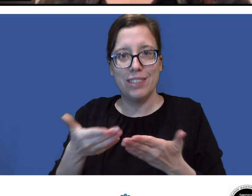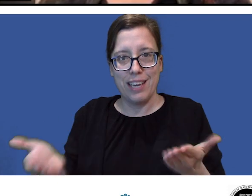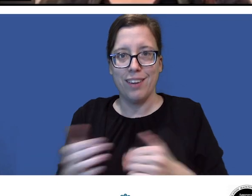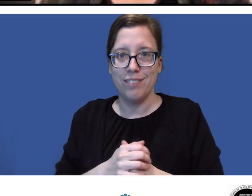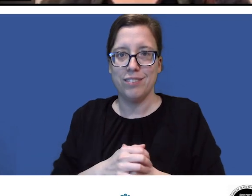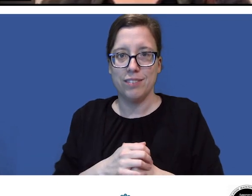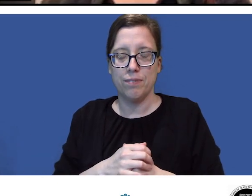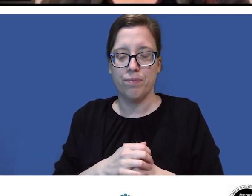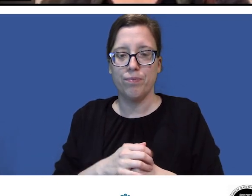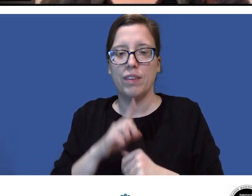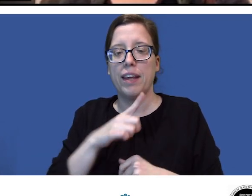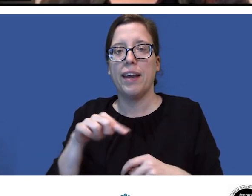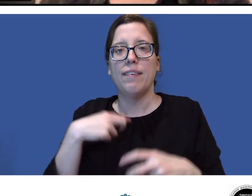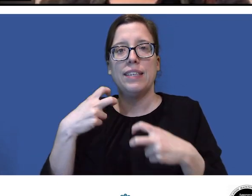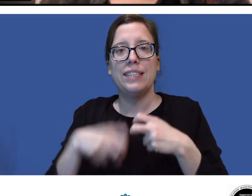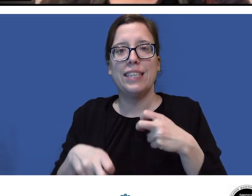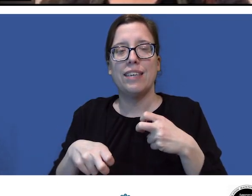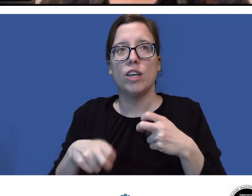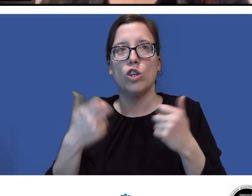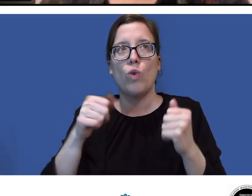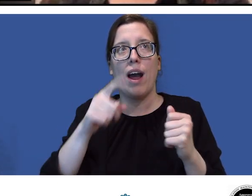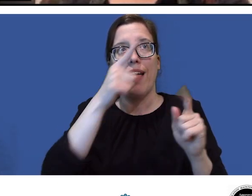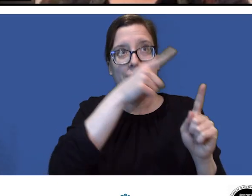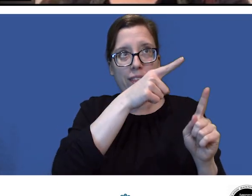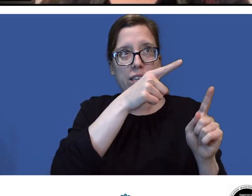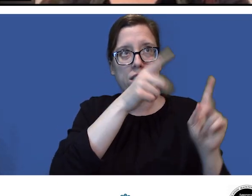And again, you're going to hear me say this more than once.